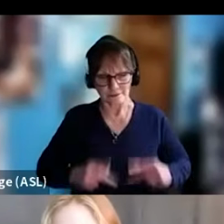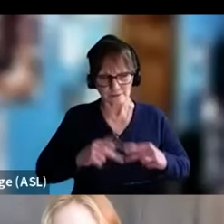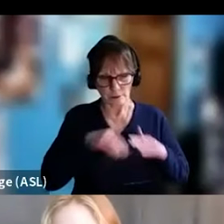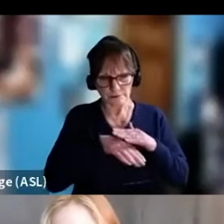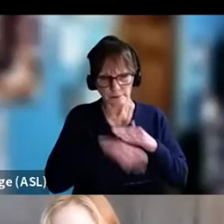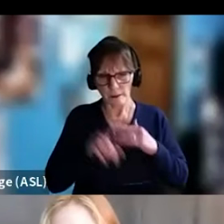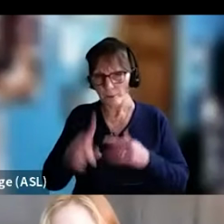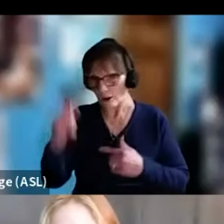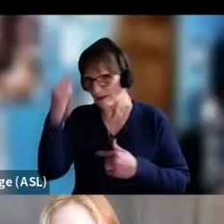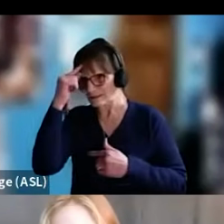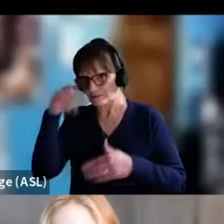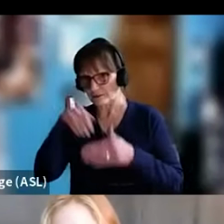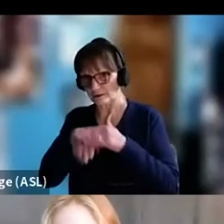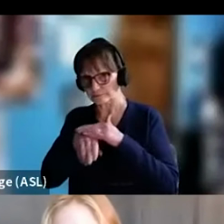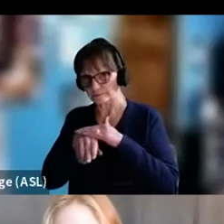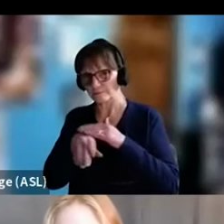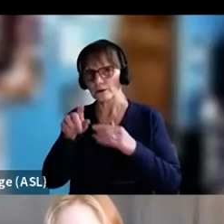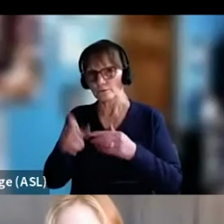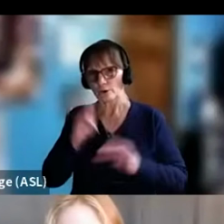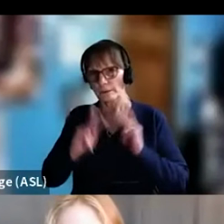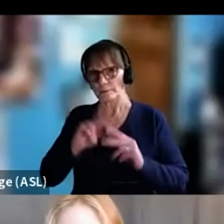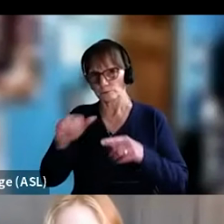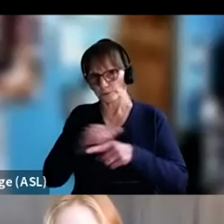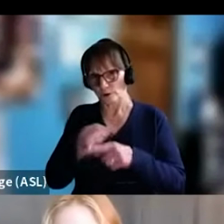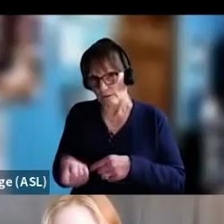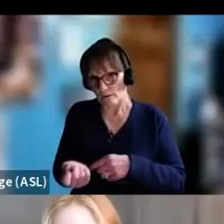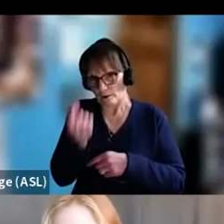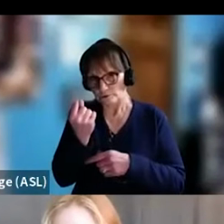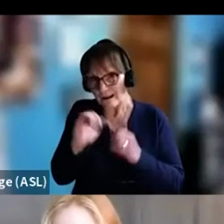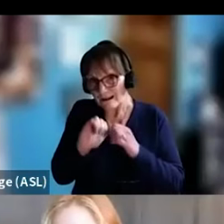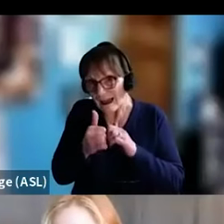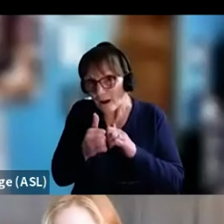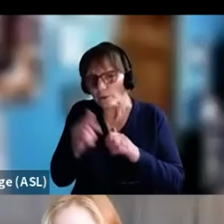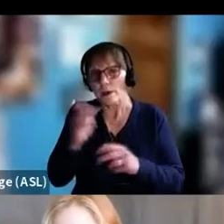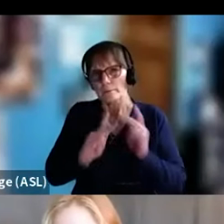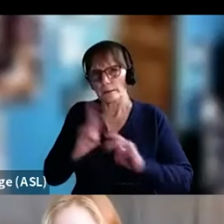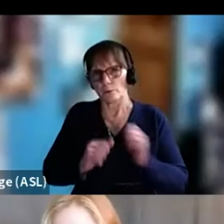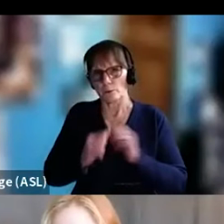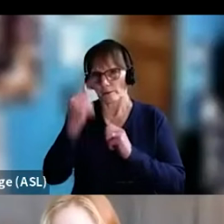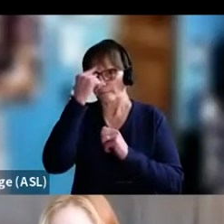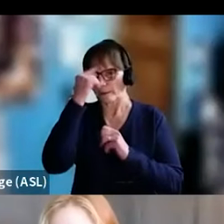but cognitive accessibility for folks to be trained to understand that there may be people with memory issues and attention issues